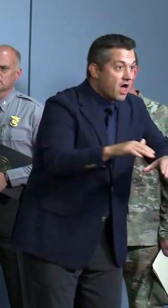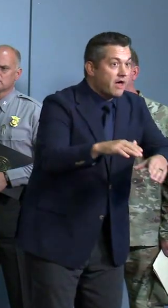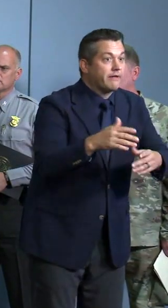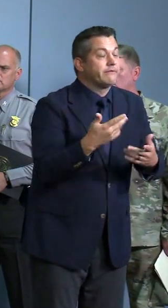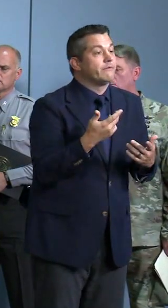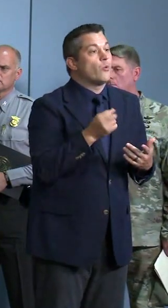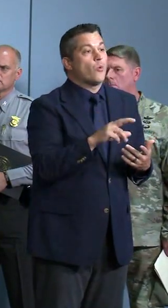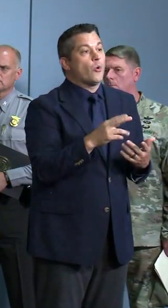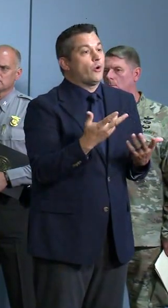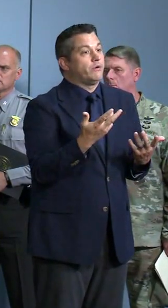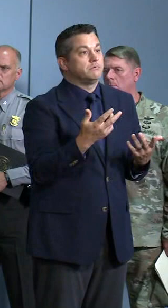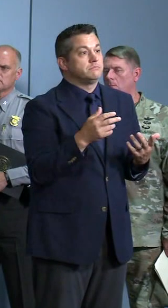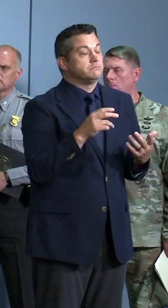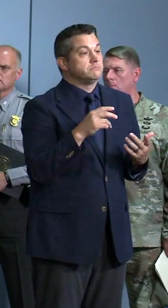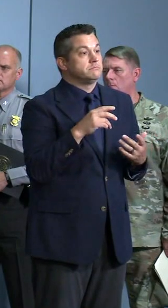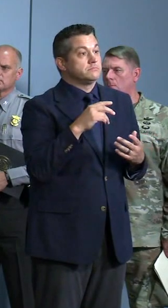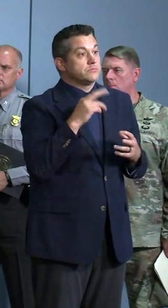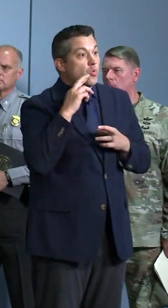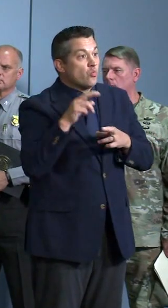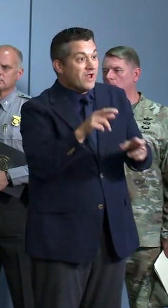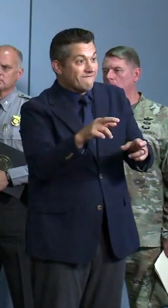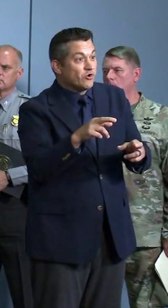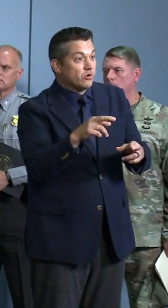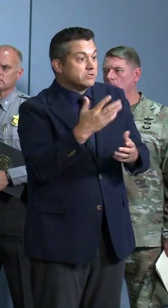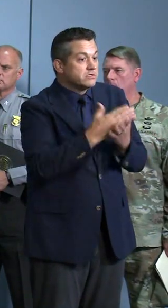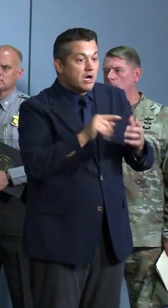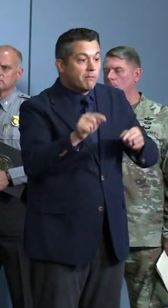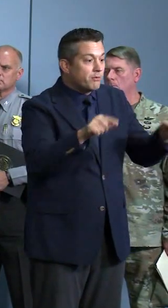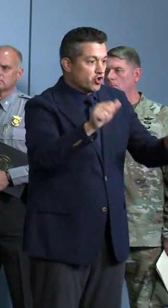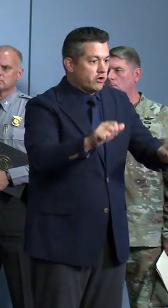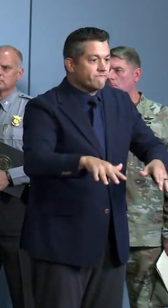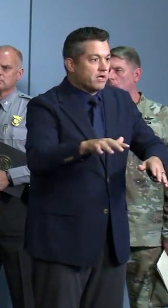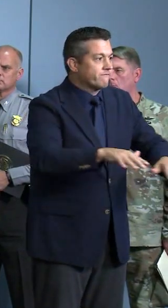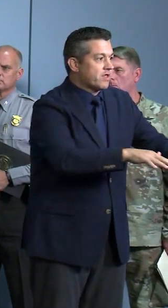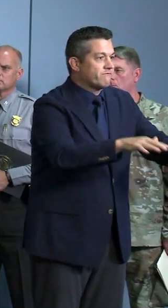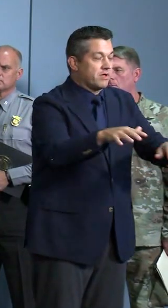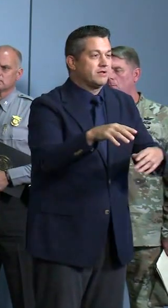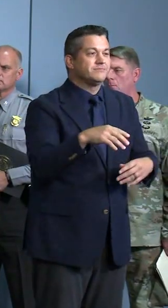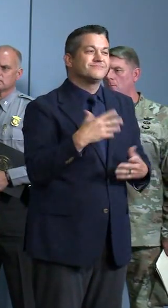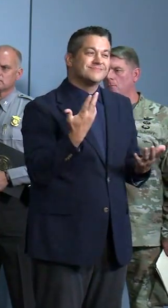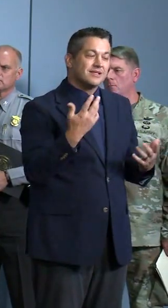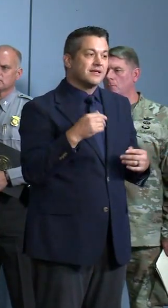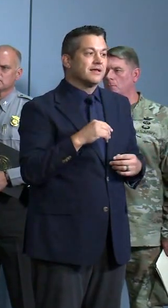potentially riverine flooding.